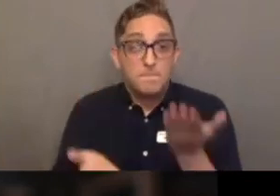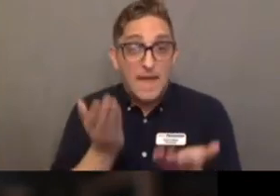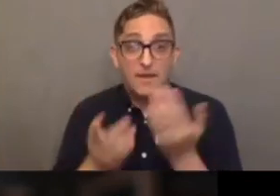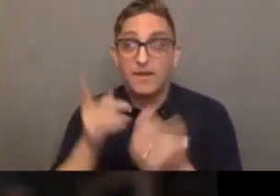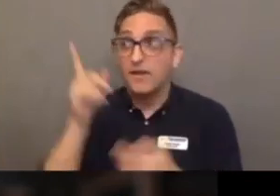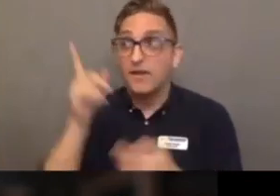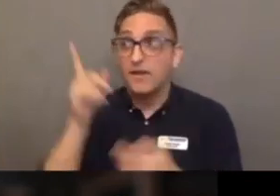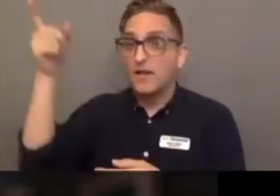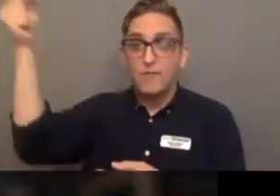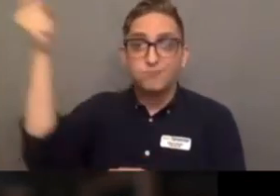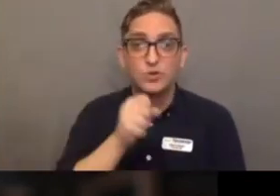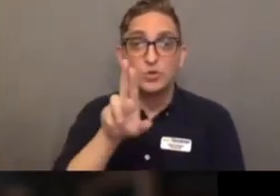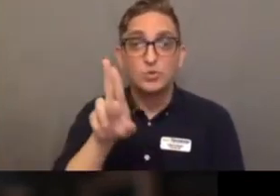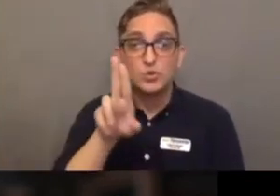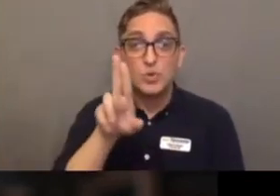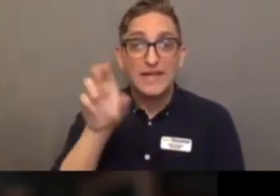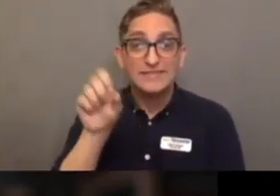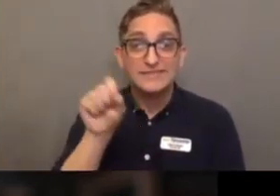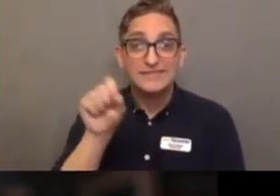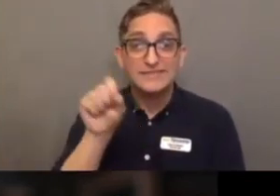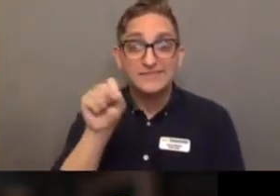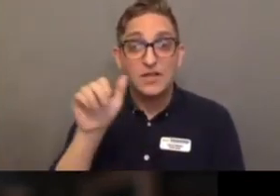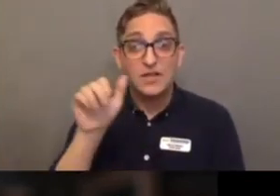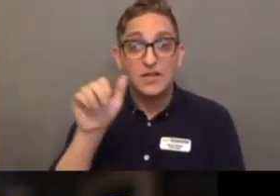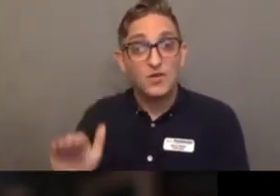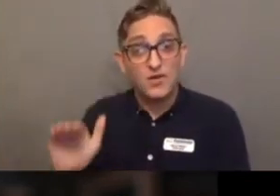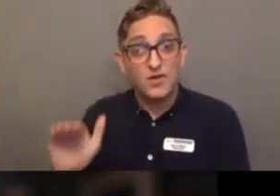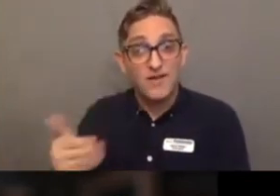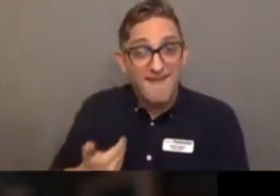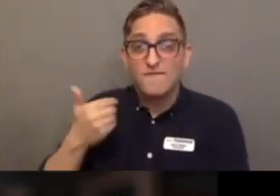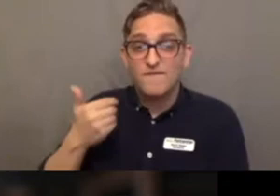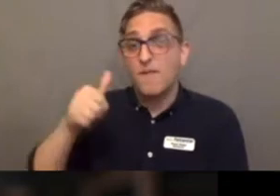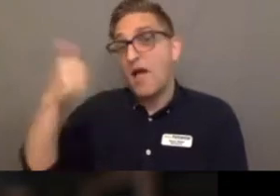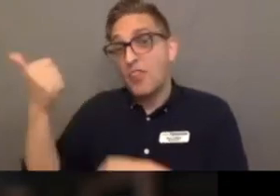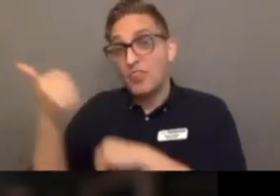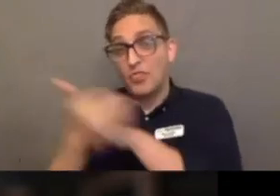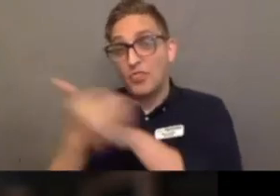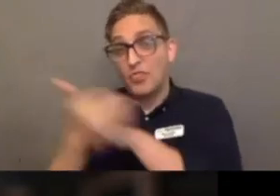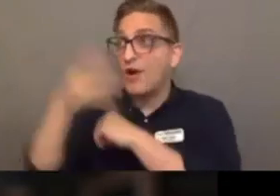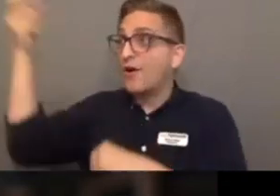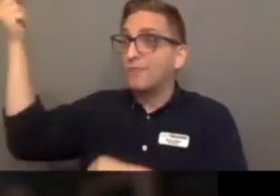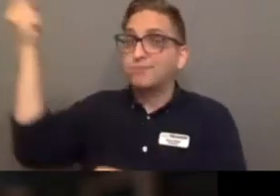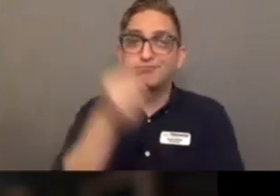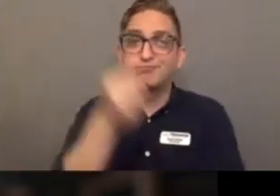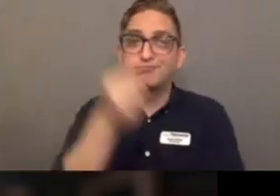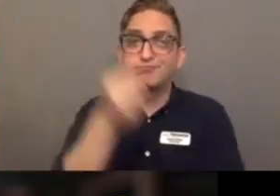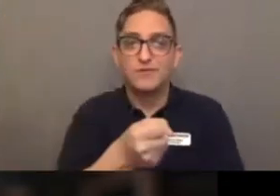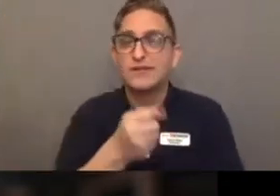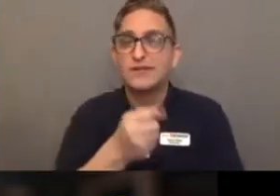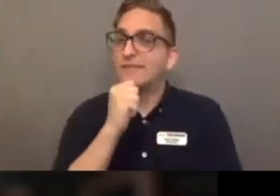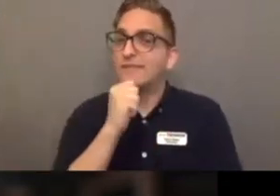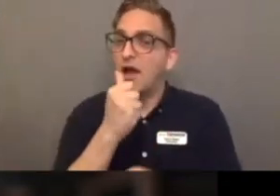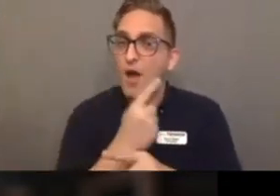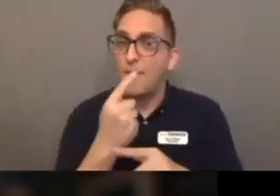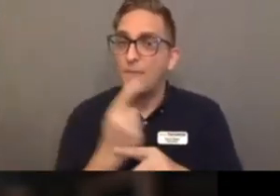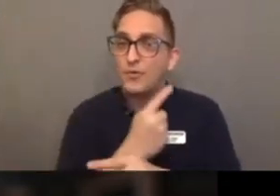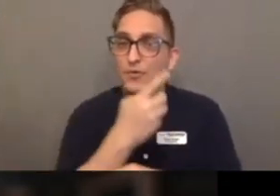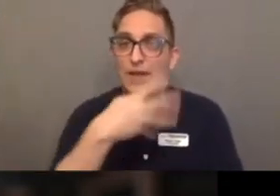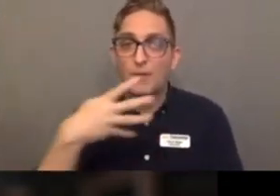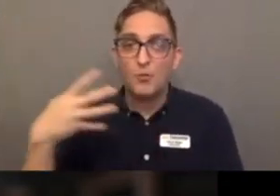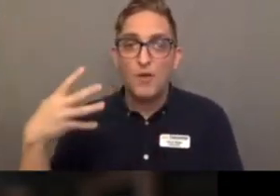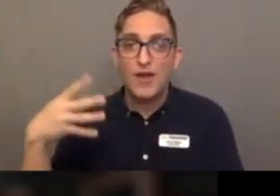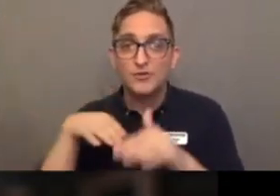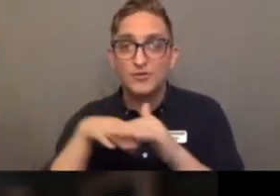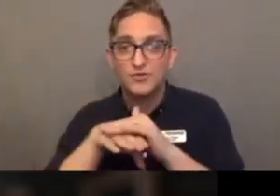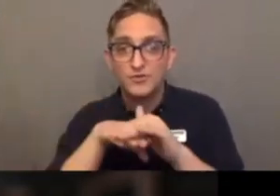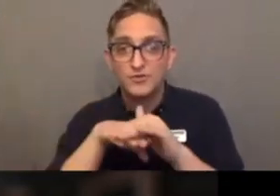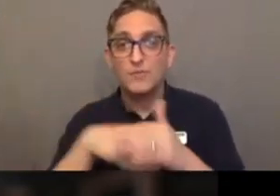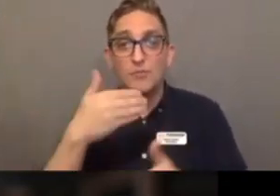a very small child from another county without the proper immigration process, lived their